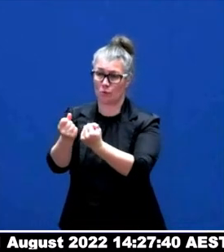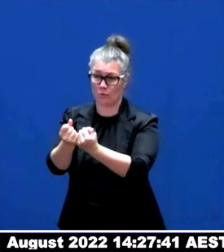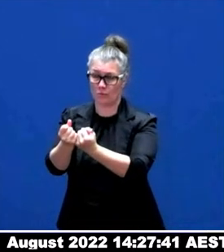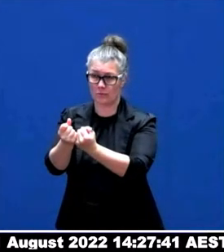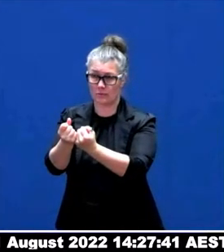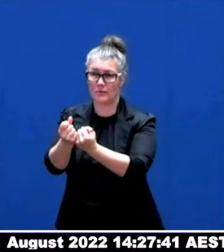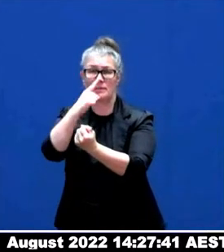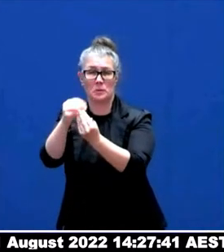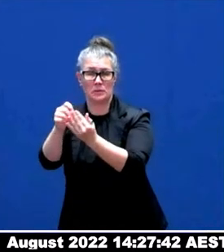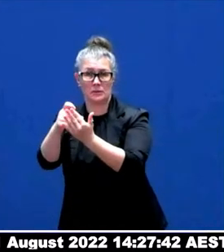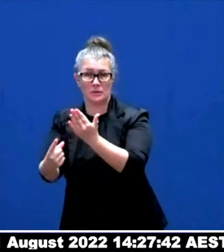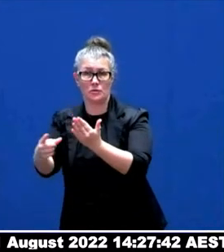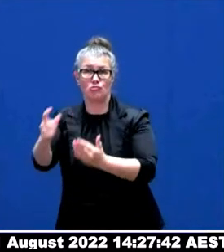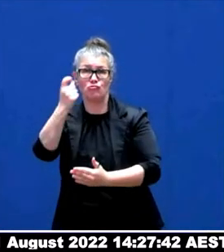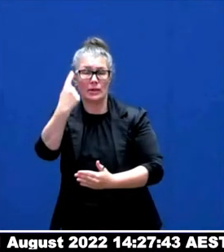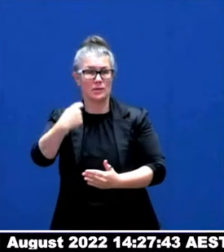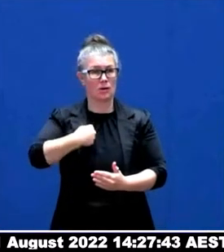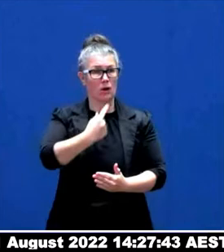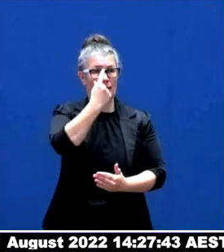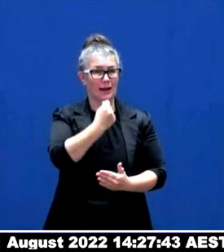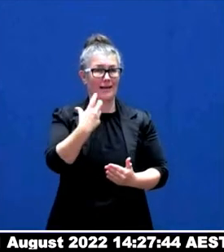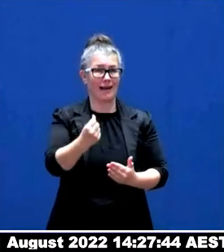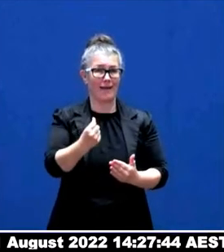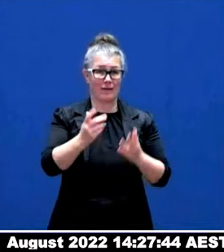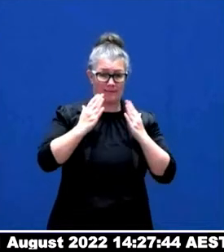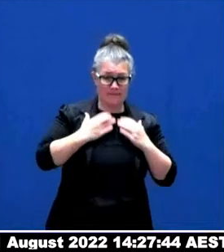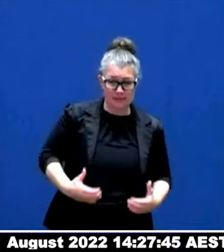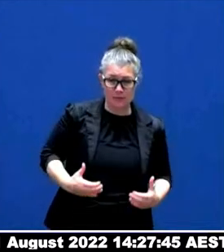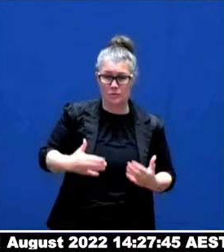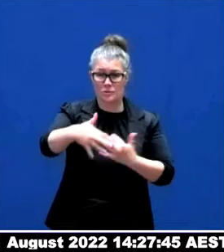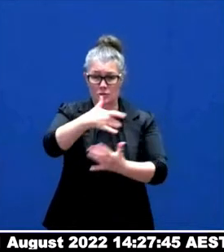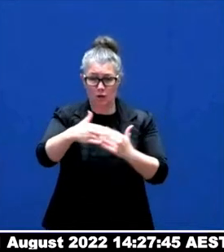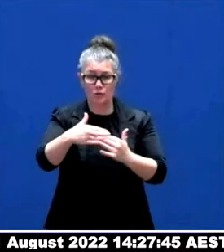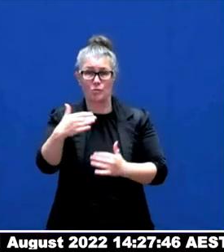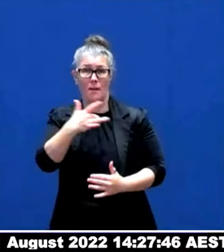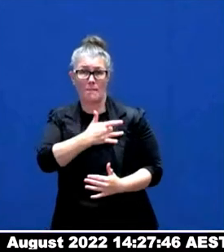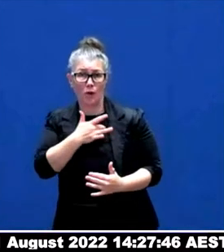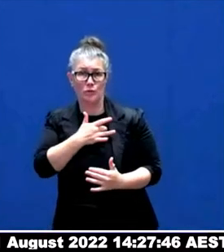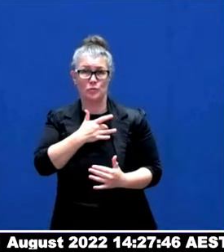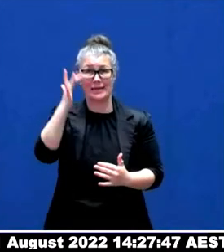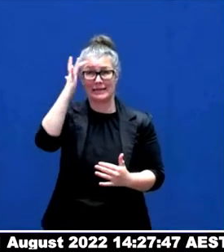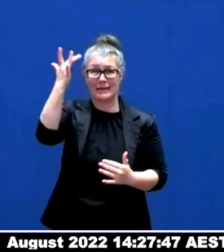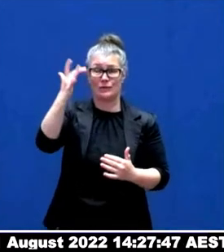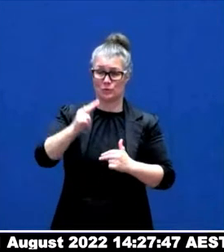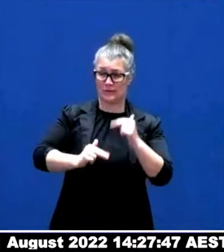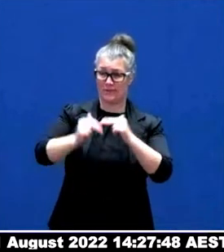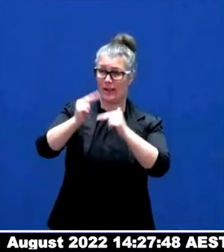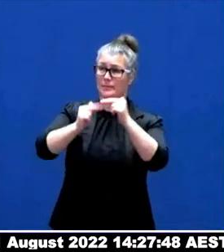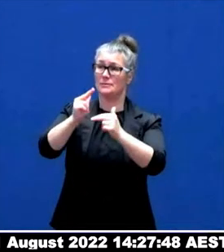realise their potential for physical, social, emotional and intellectual development and participate in social and economic life."